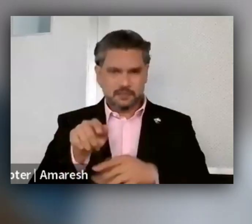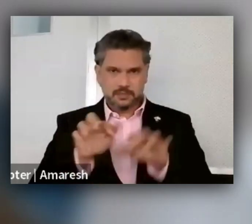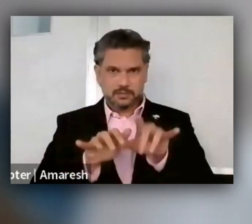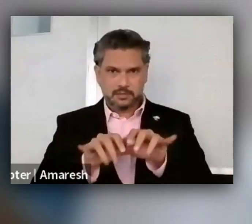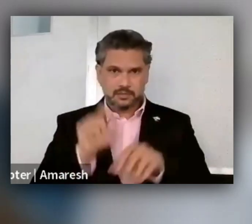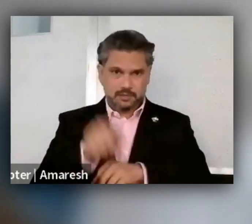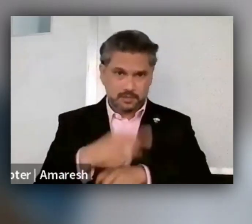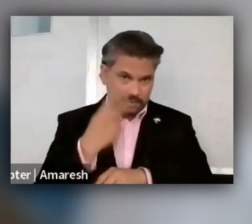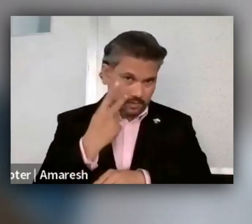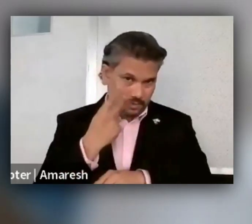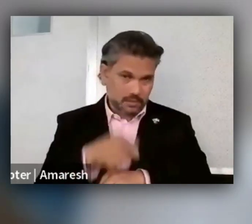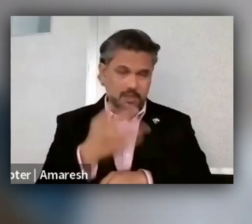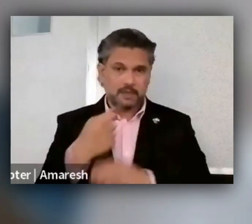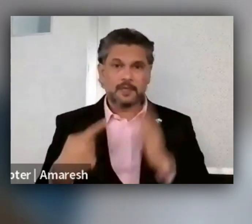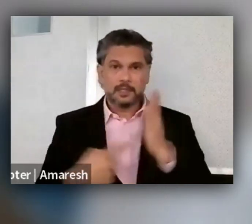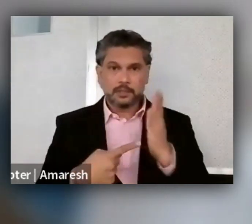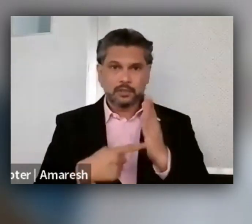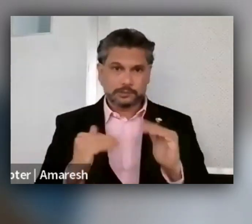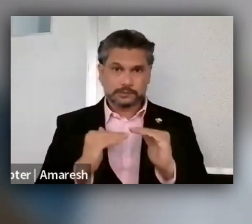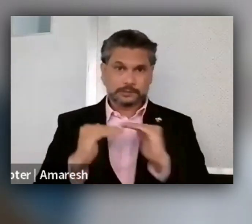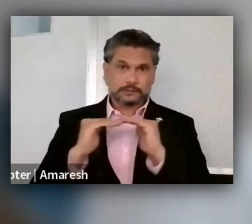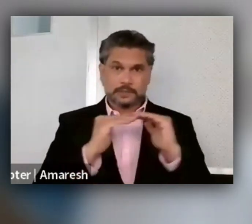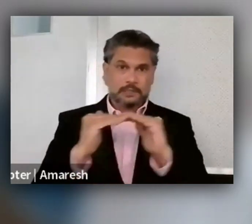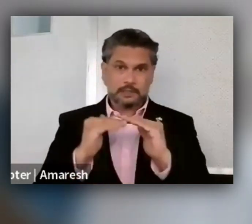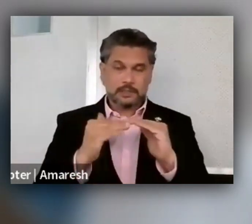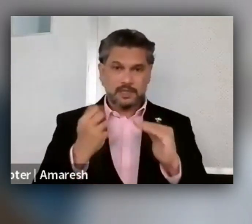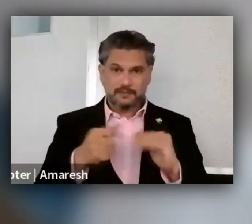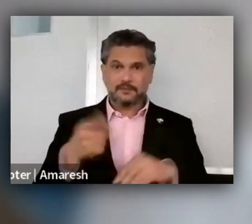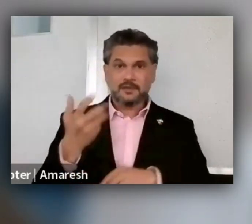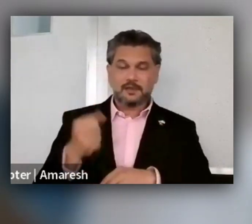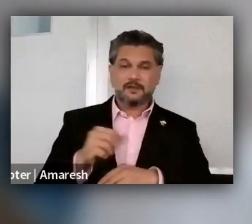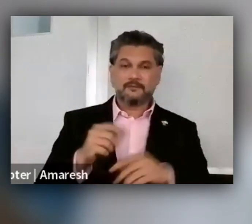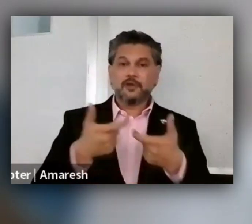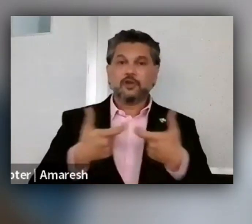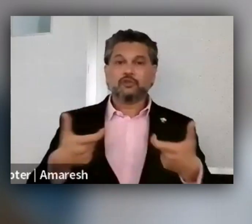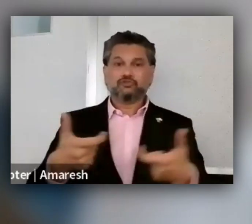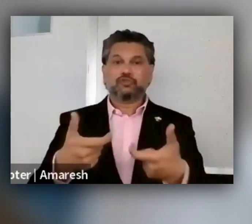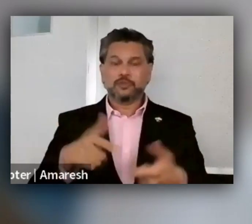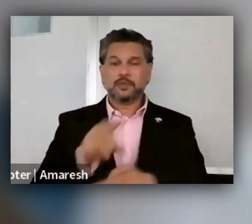He's indicating some of the standards, the technical standards on which the consortium for